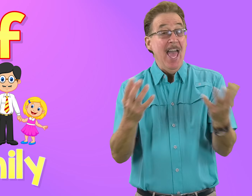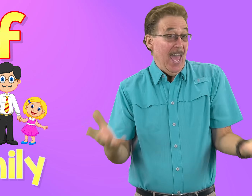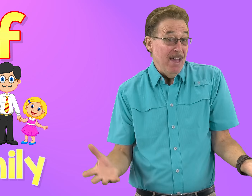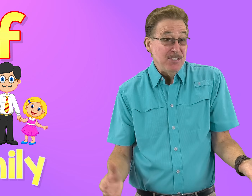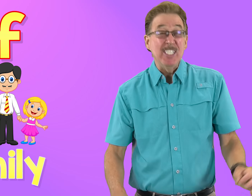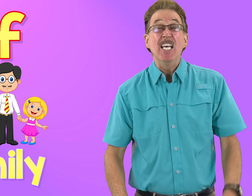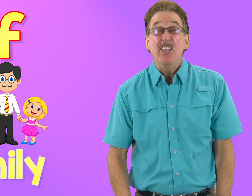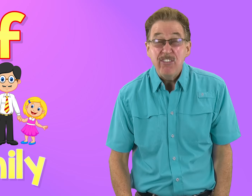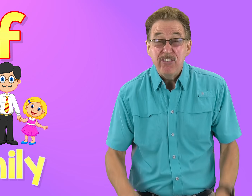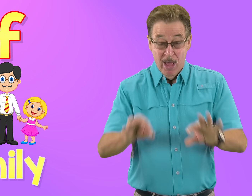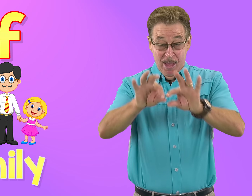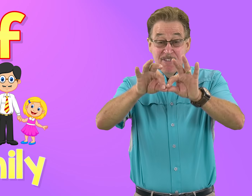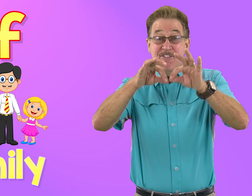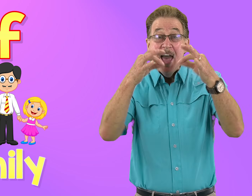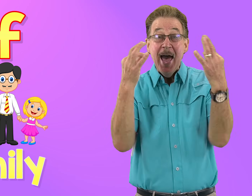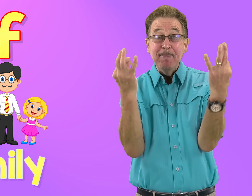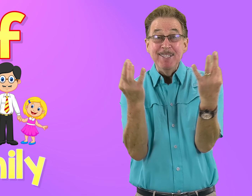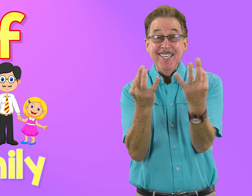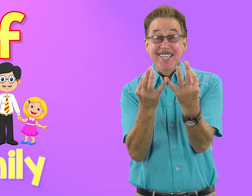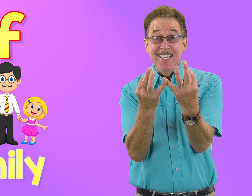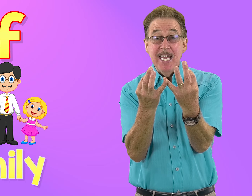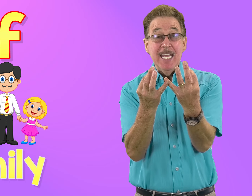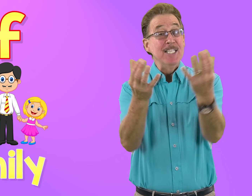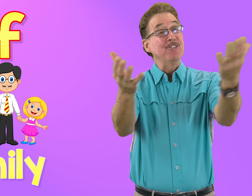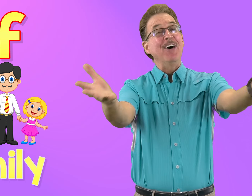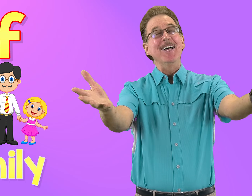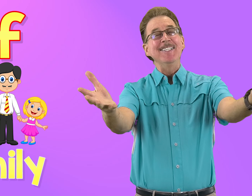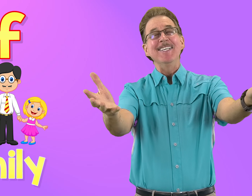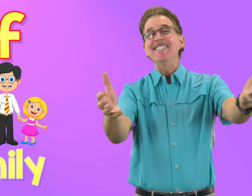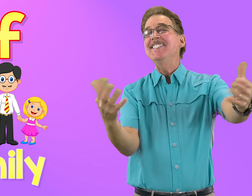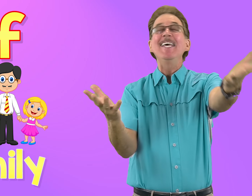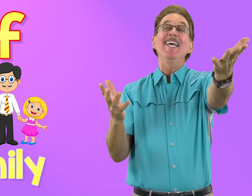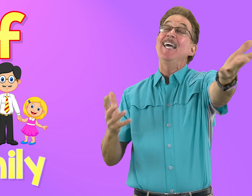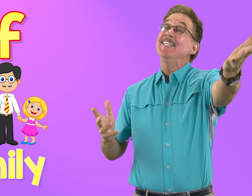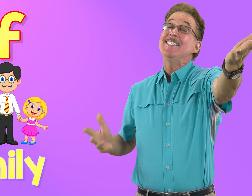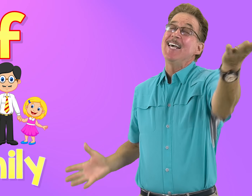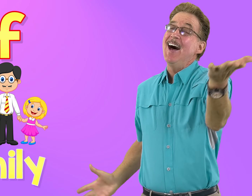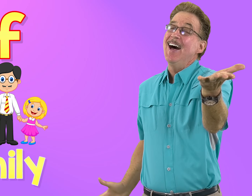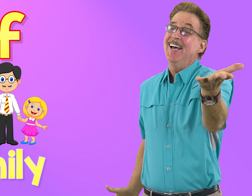F f says /f/ family It's fun to sing and sign